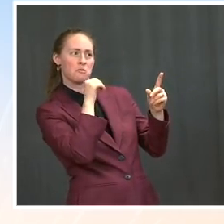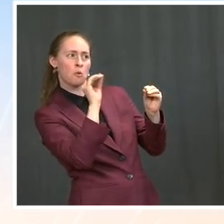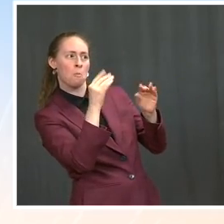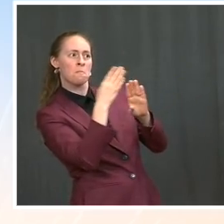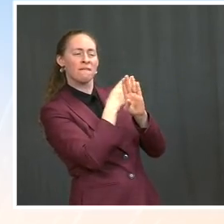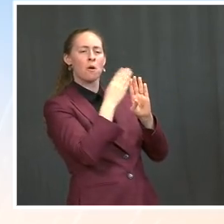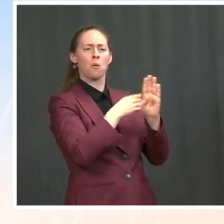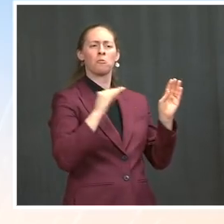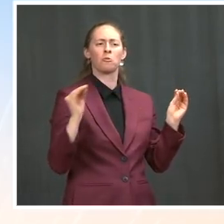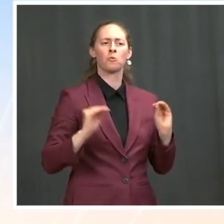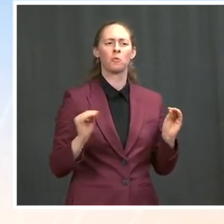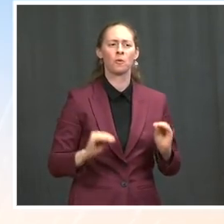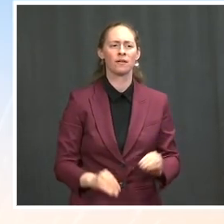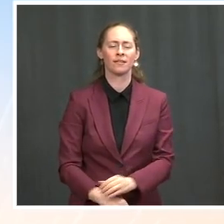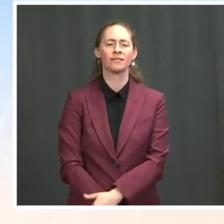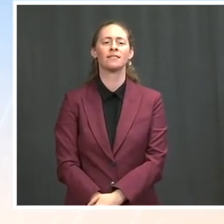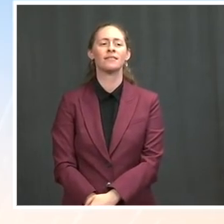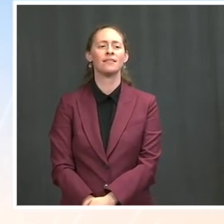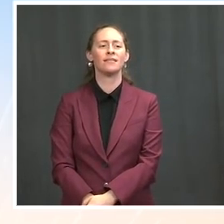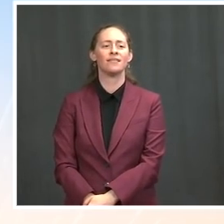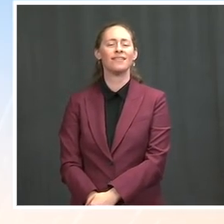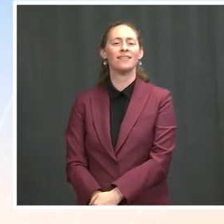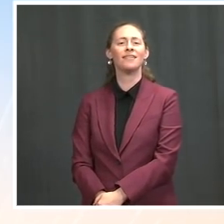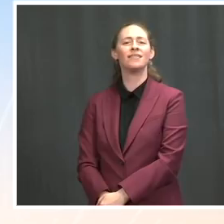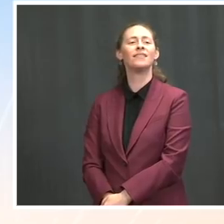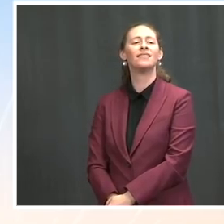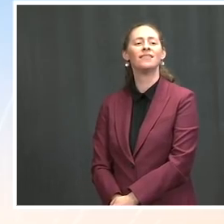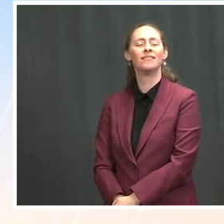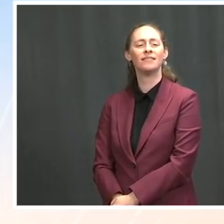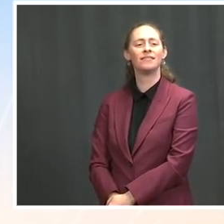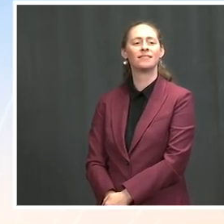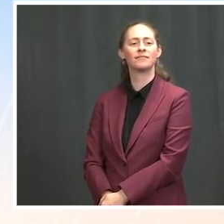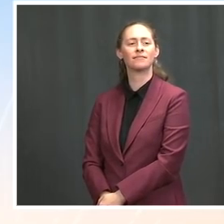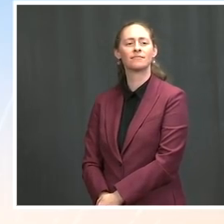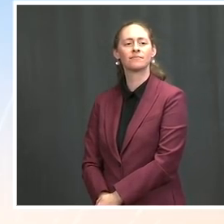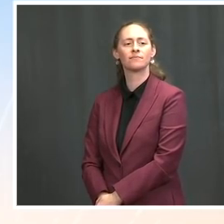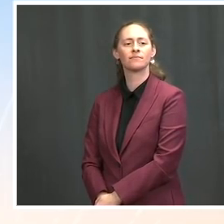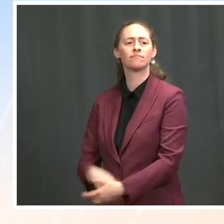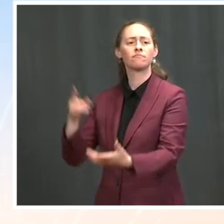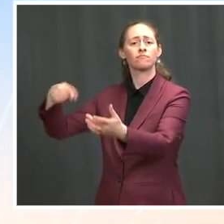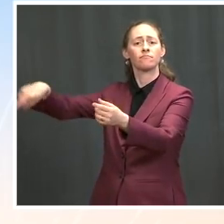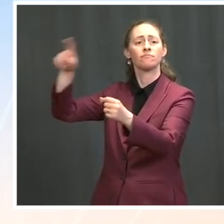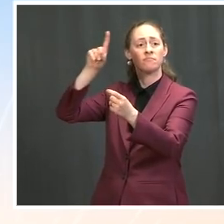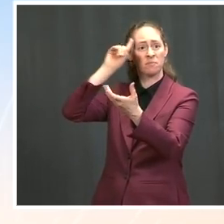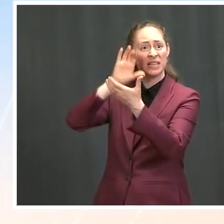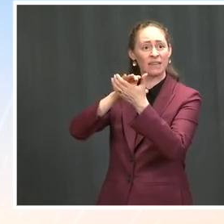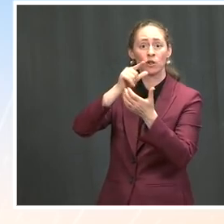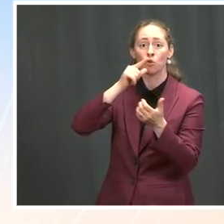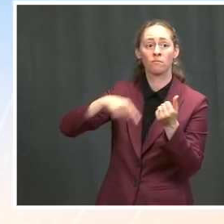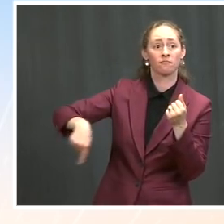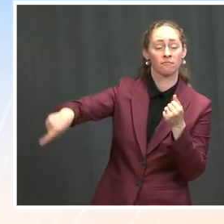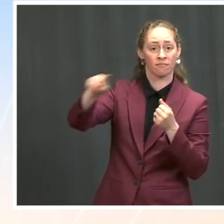The Press: Does the President believes that a 15-week-old, unborn baby is a human being? Ms. Psaki: Are you asking me if the President supports a woman's right to choose?